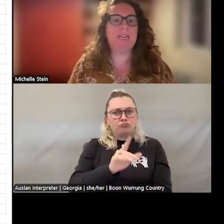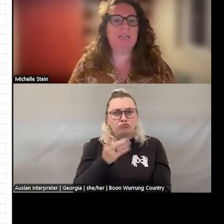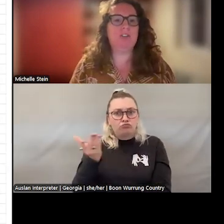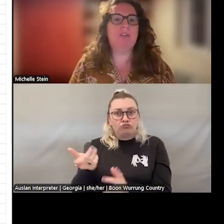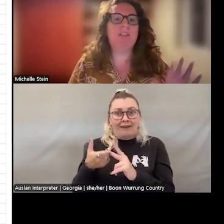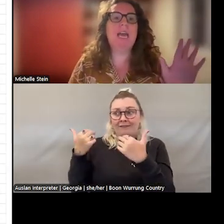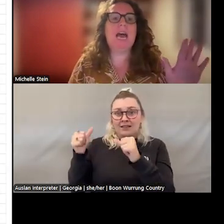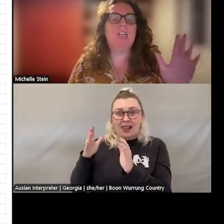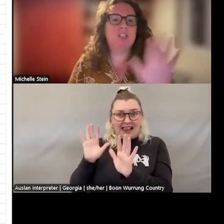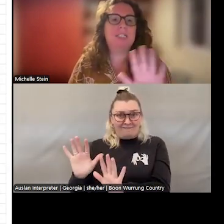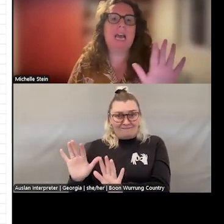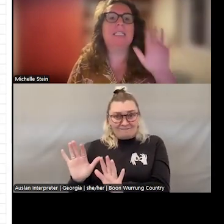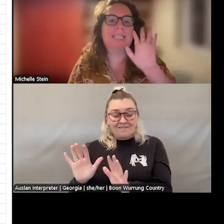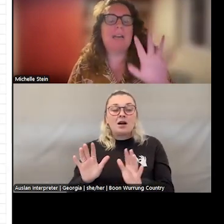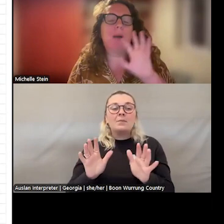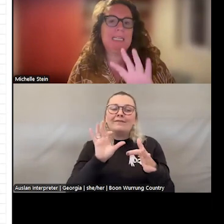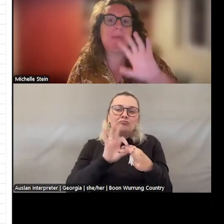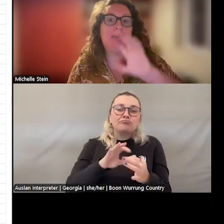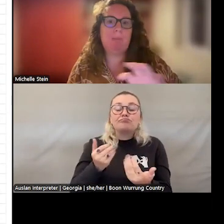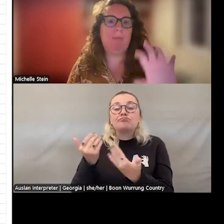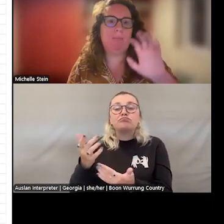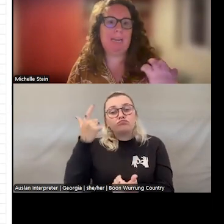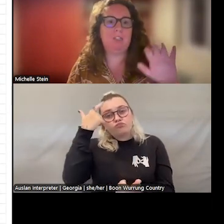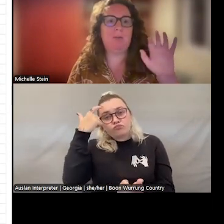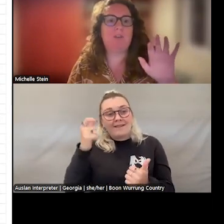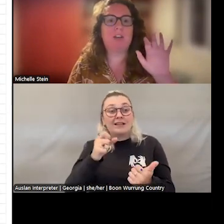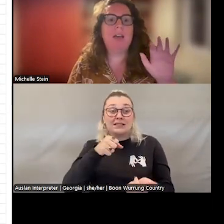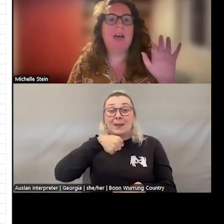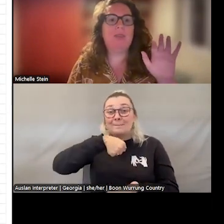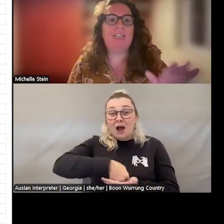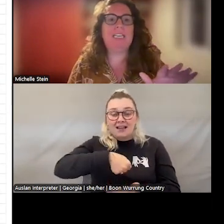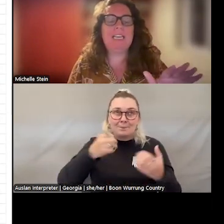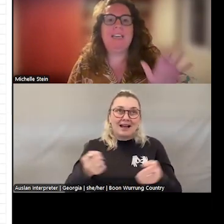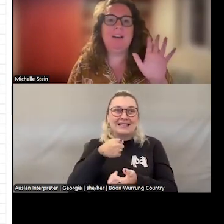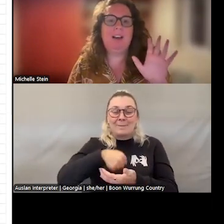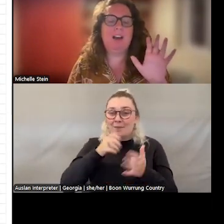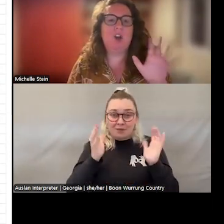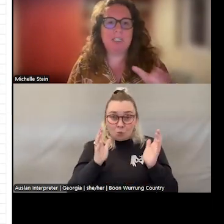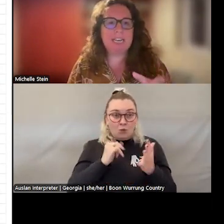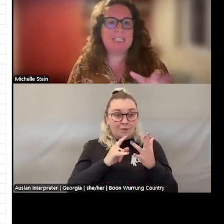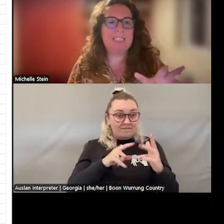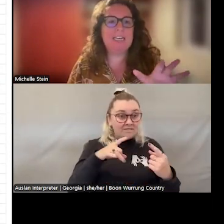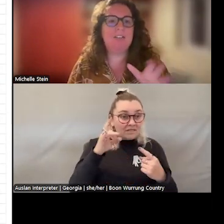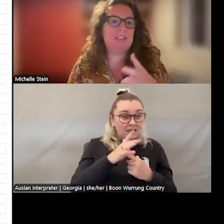link. It has that mighty minimum in place. We have got the key contact details,